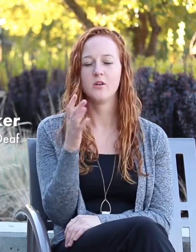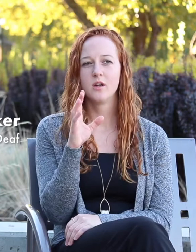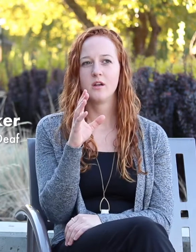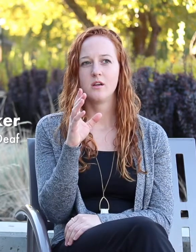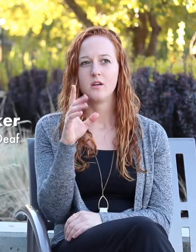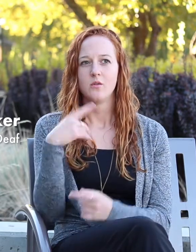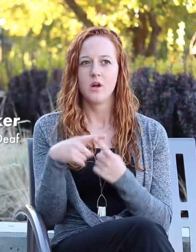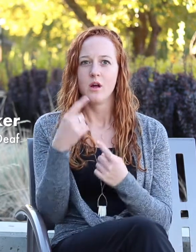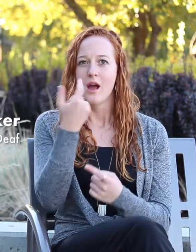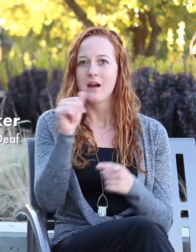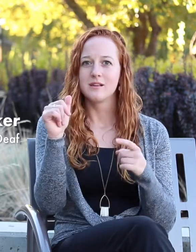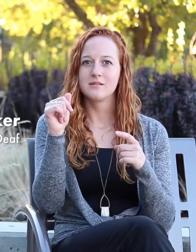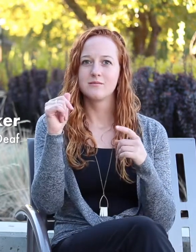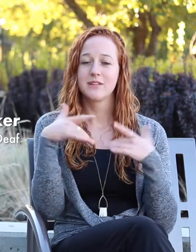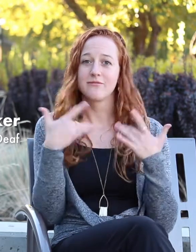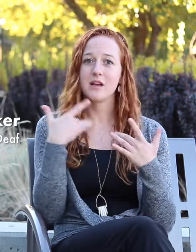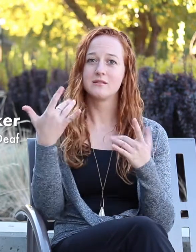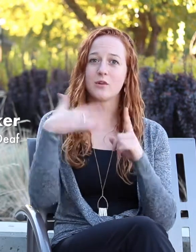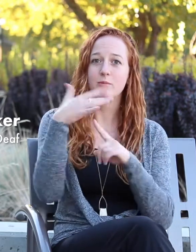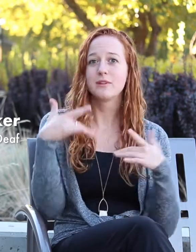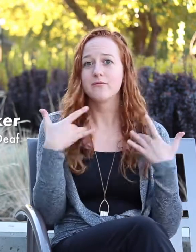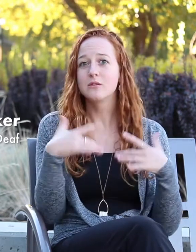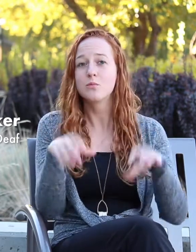Like at any event you know, environmental events or outdoor